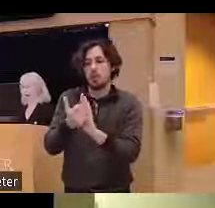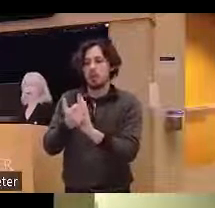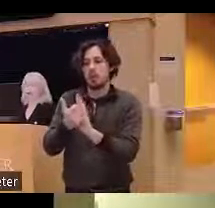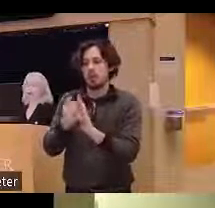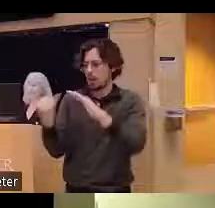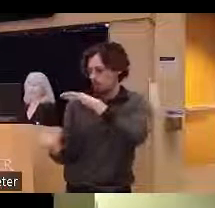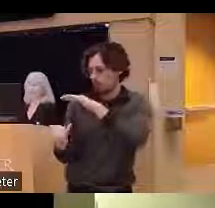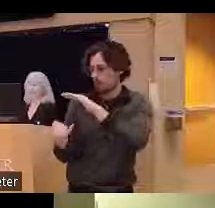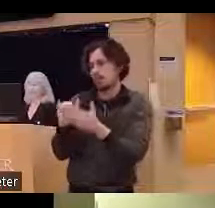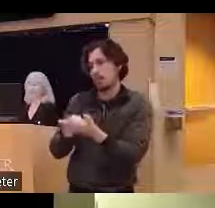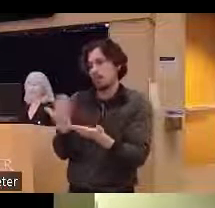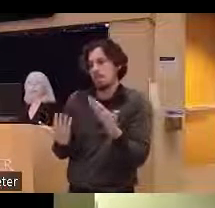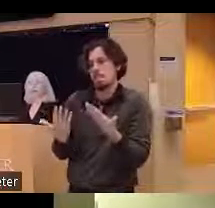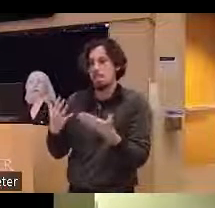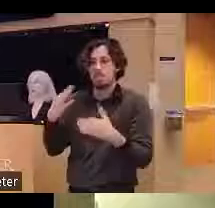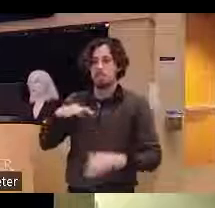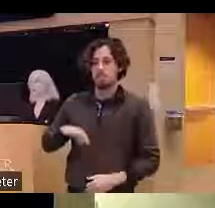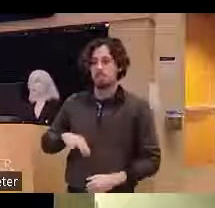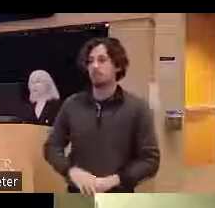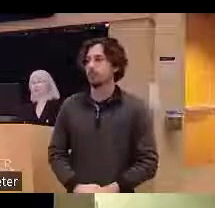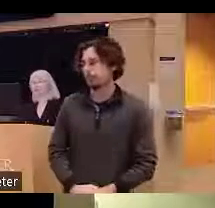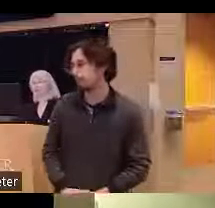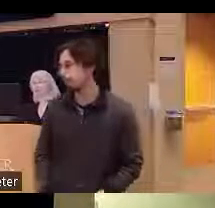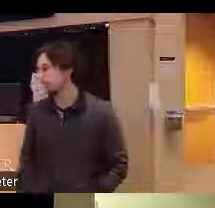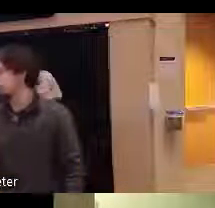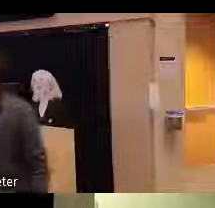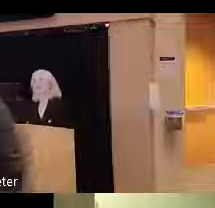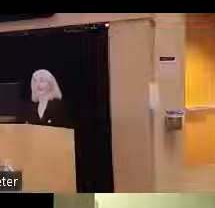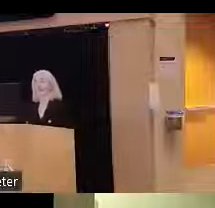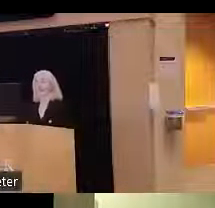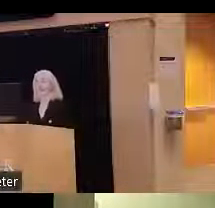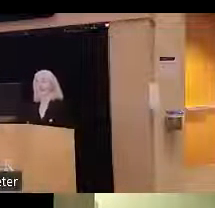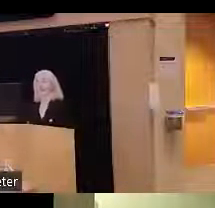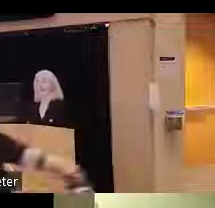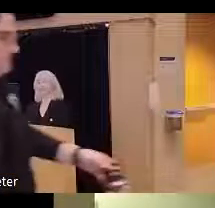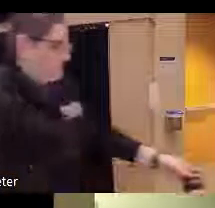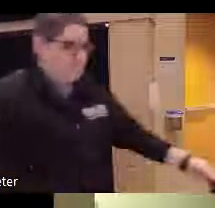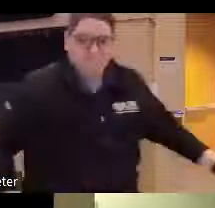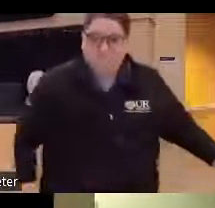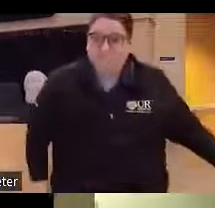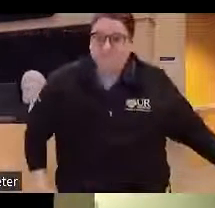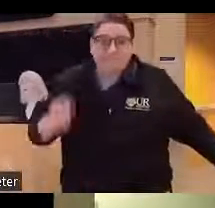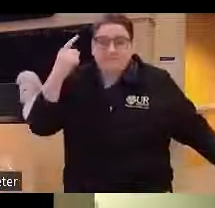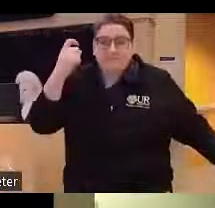um but I want to tell you most human variation is not genetic and that's really important to